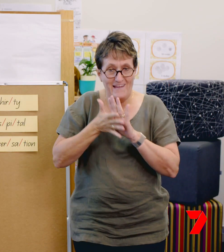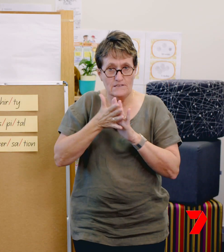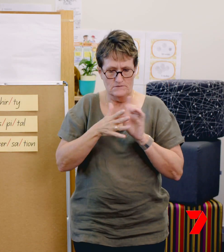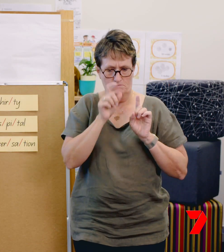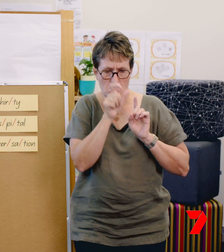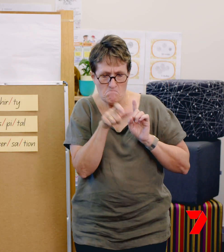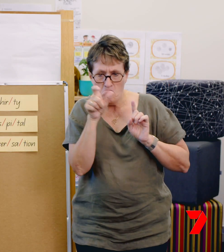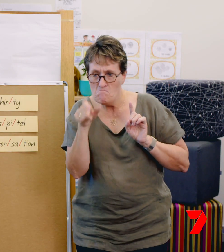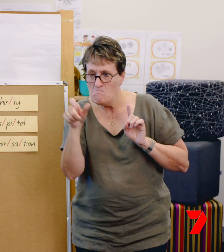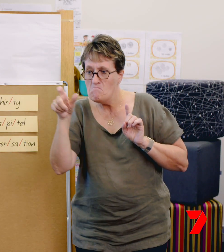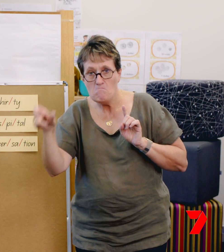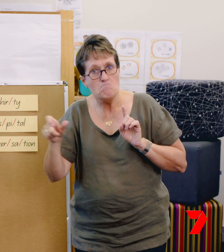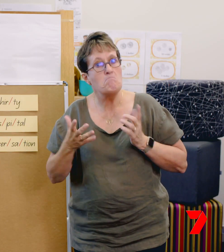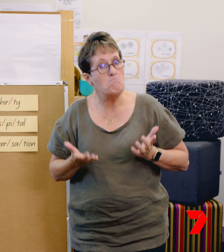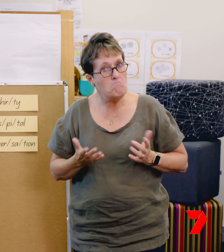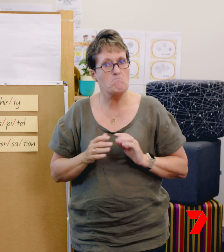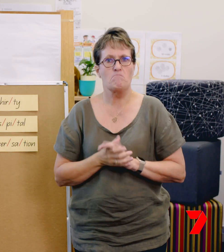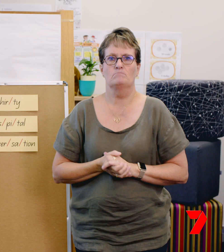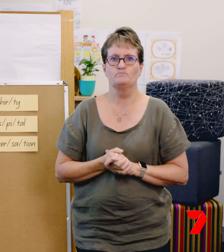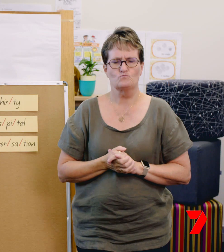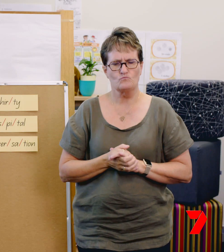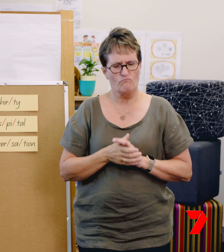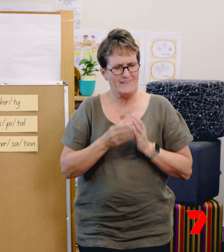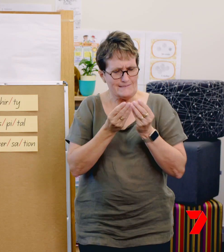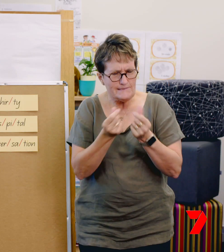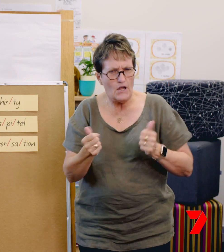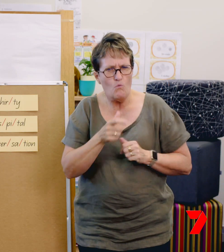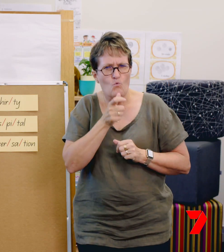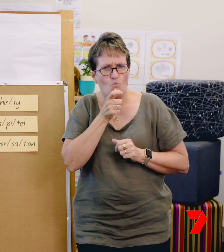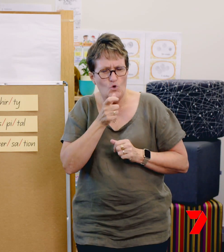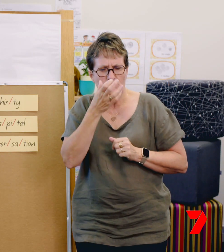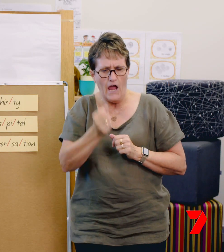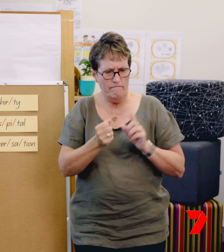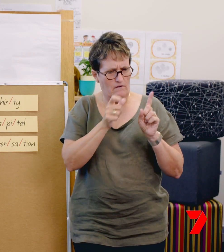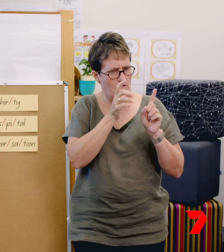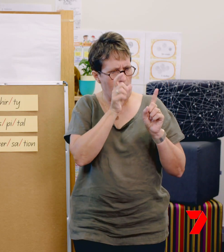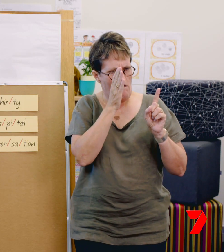Well, multi-syllabic words are words that have more than one syllable.